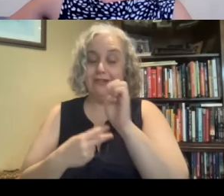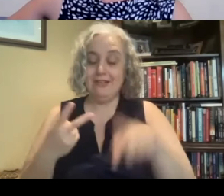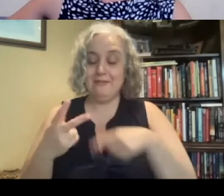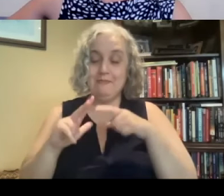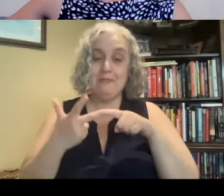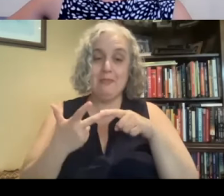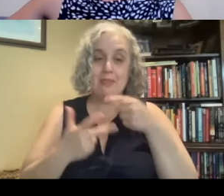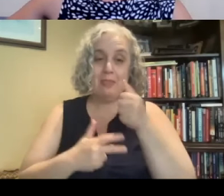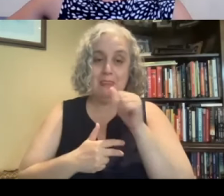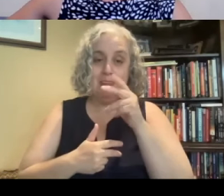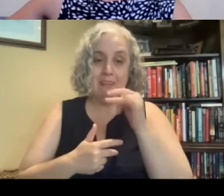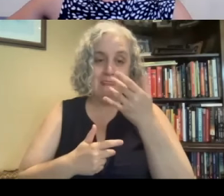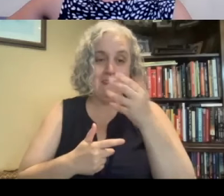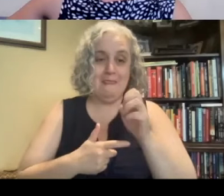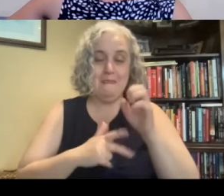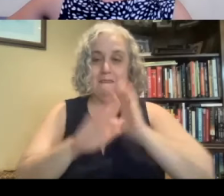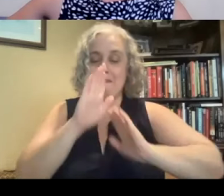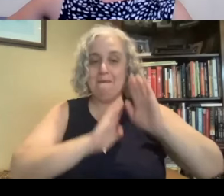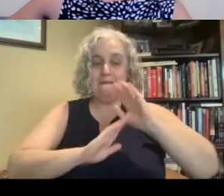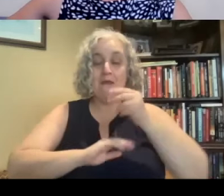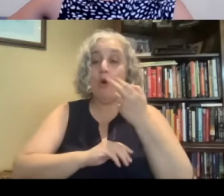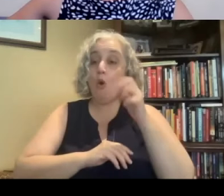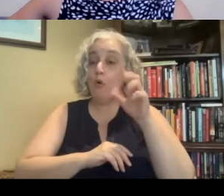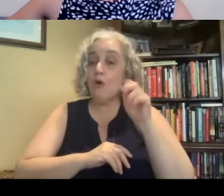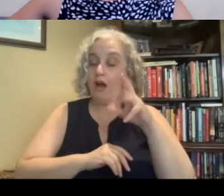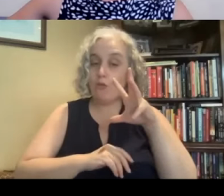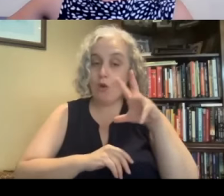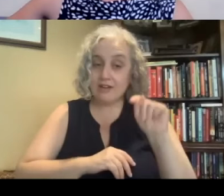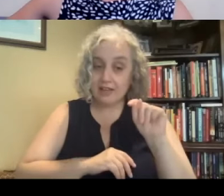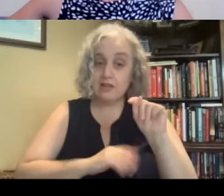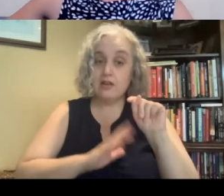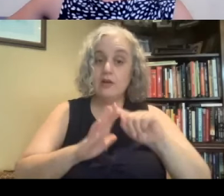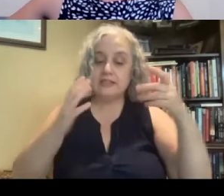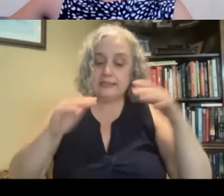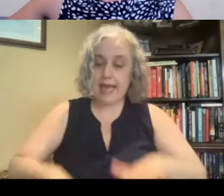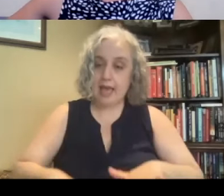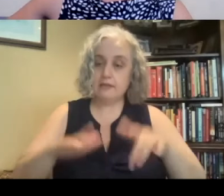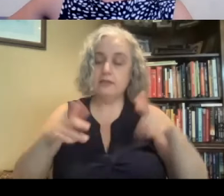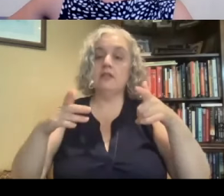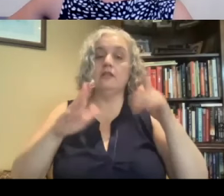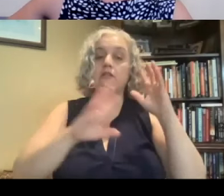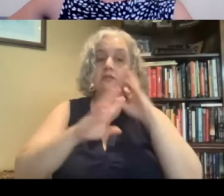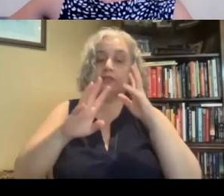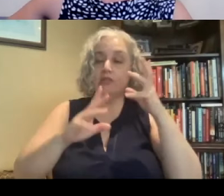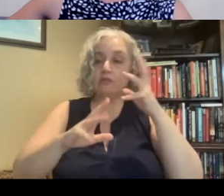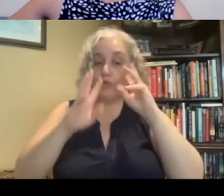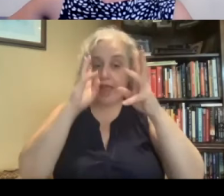on the land of which we stand and create. I'd also like to acknowledge that you are joining us today from near and far,